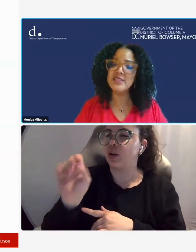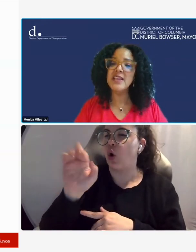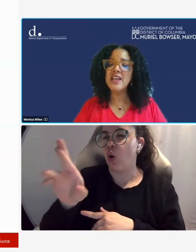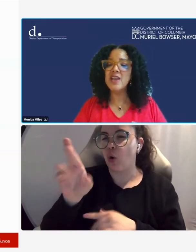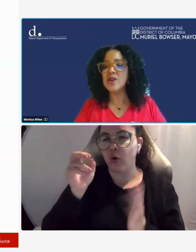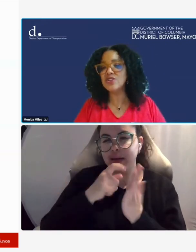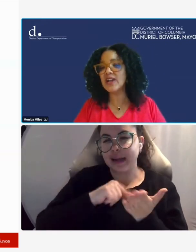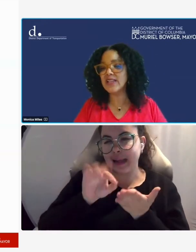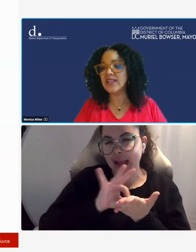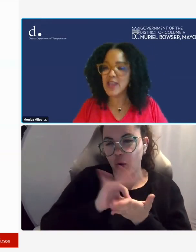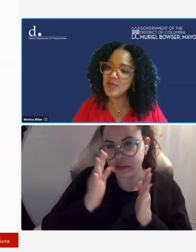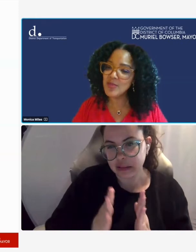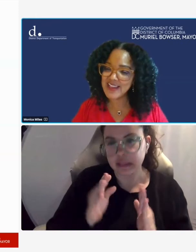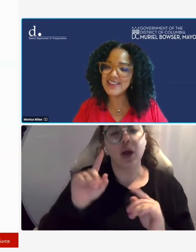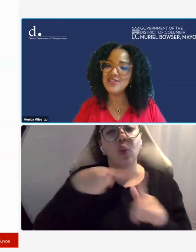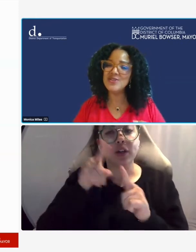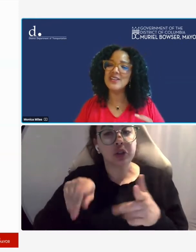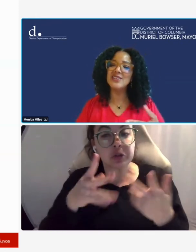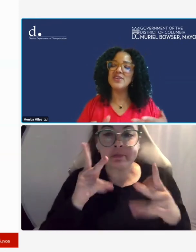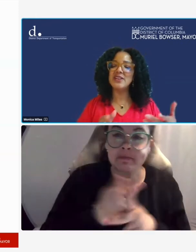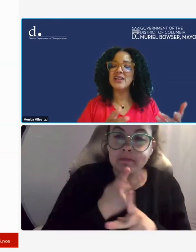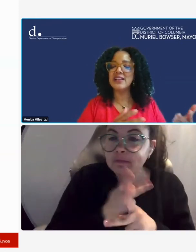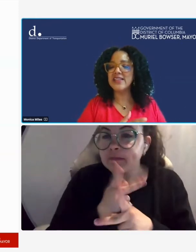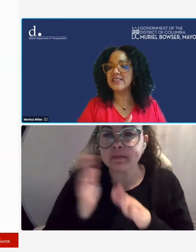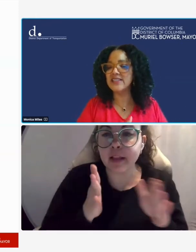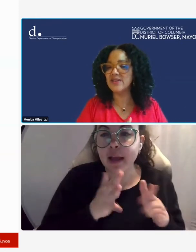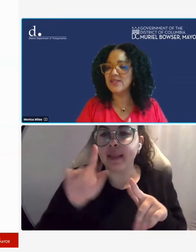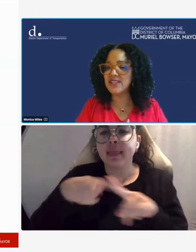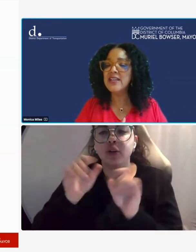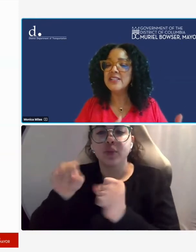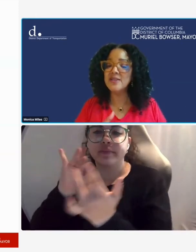and once you guys have a game plan then you can contract contact the dot to make